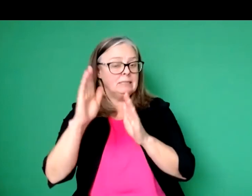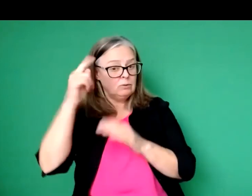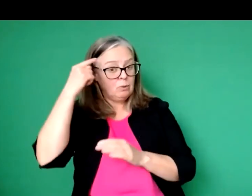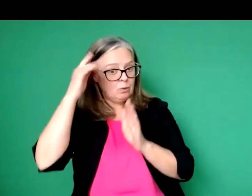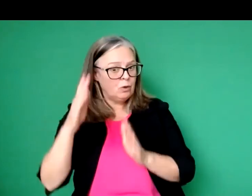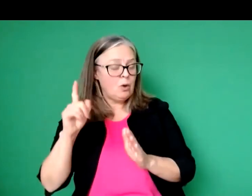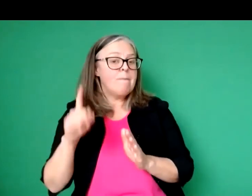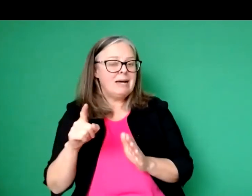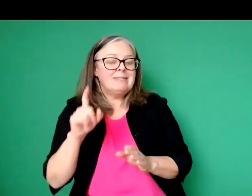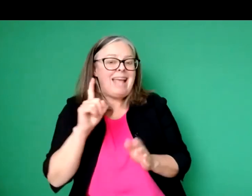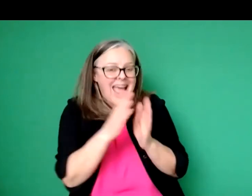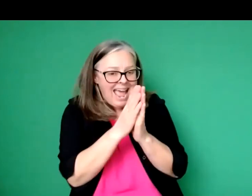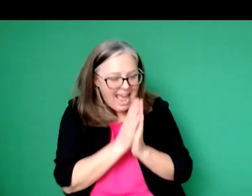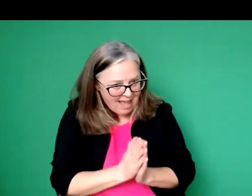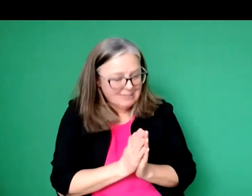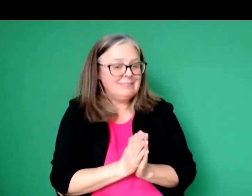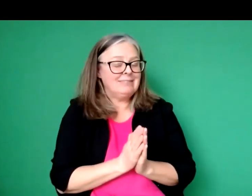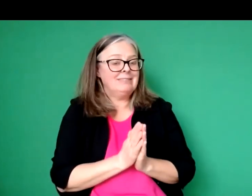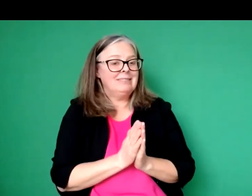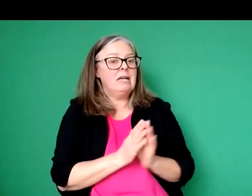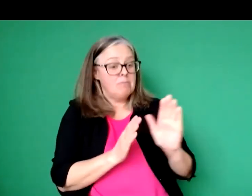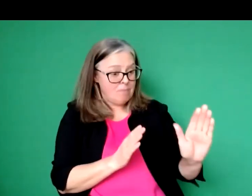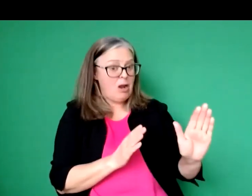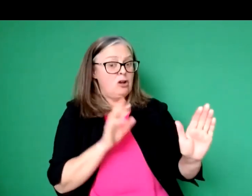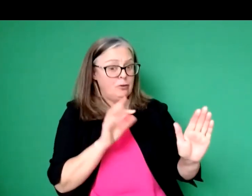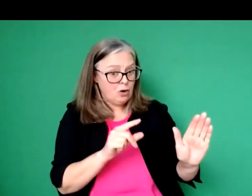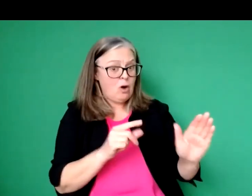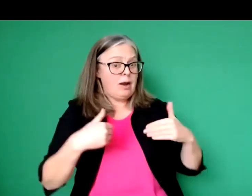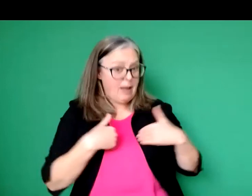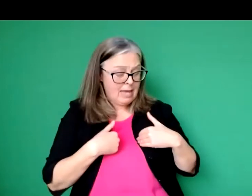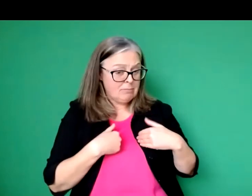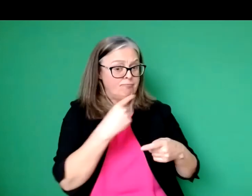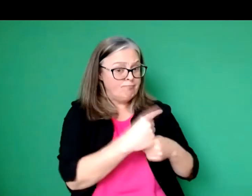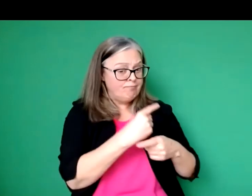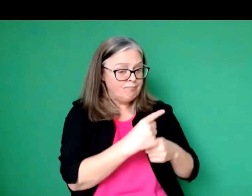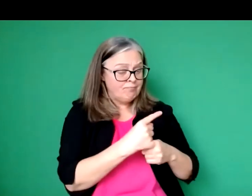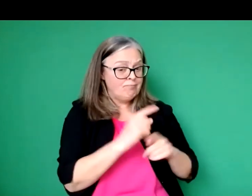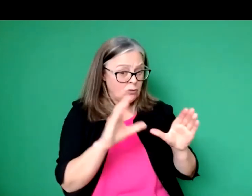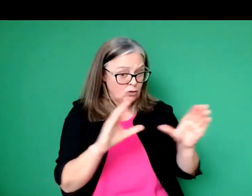and to accept it when they identify it for themselves i i it's been my experience that